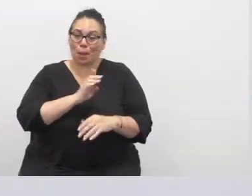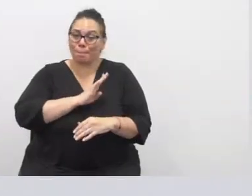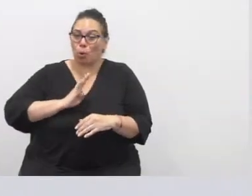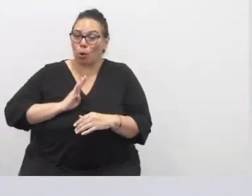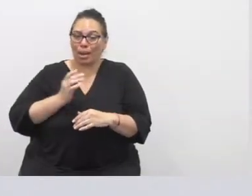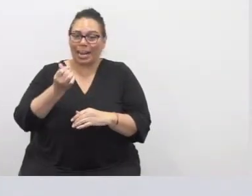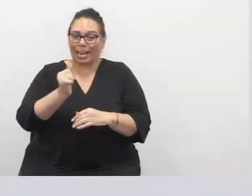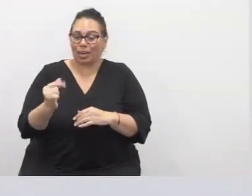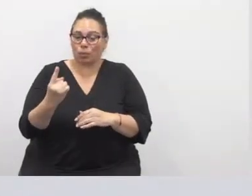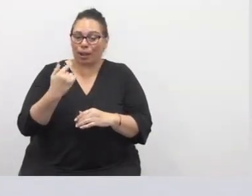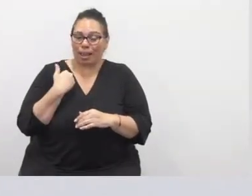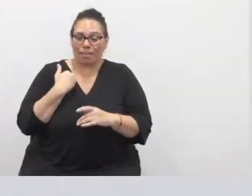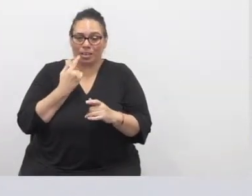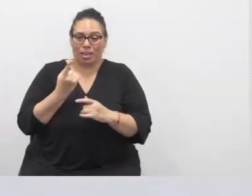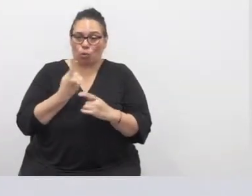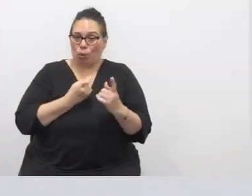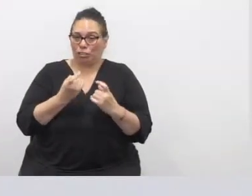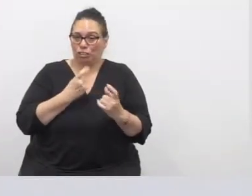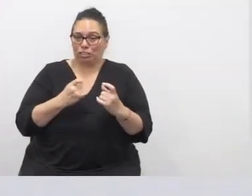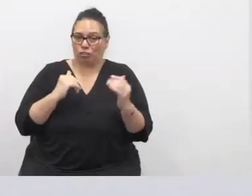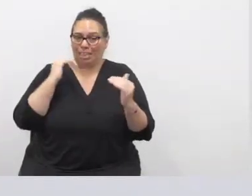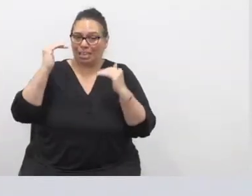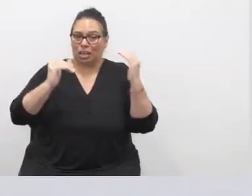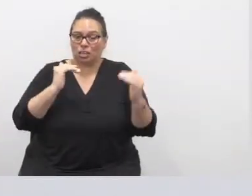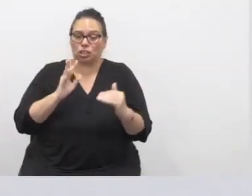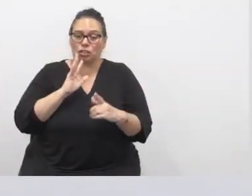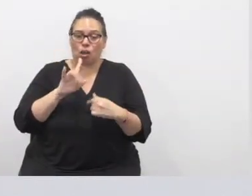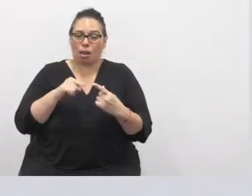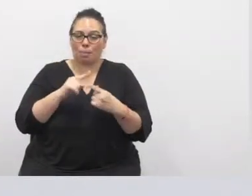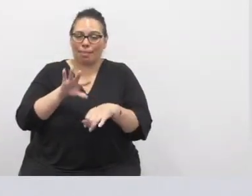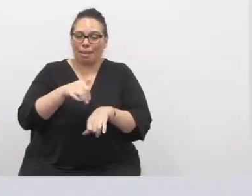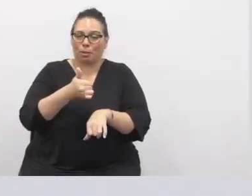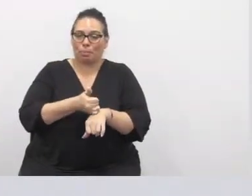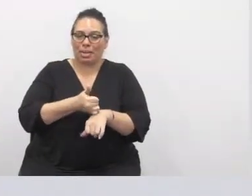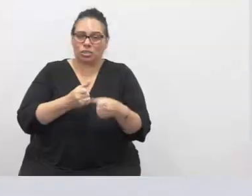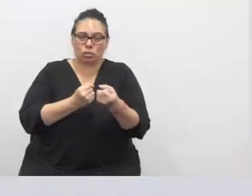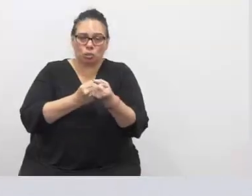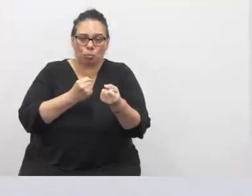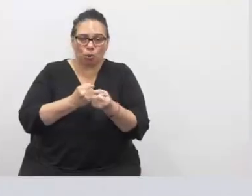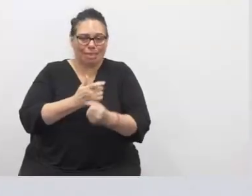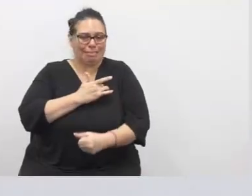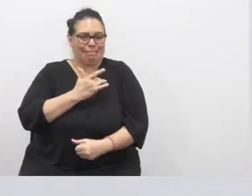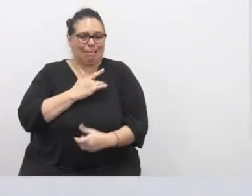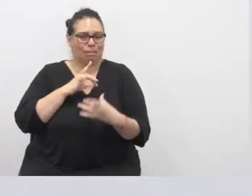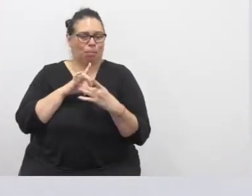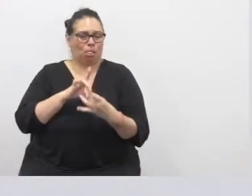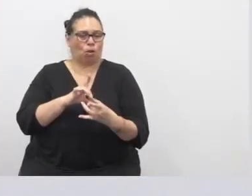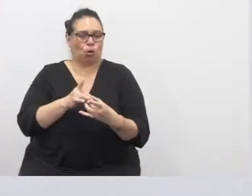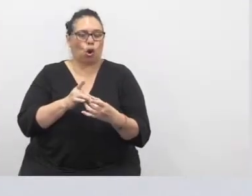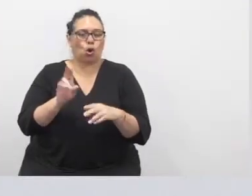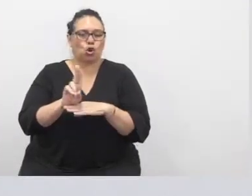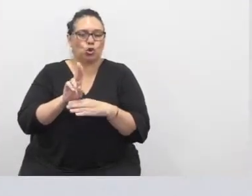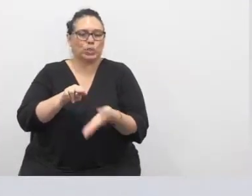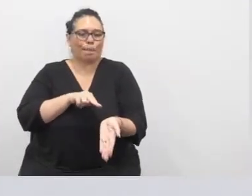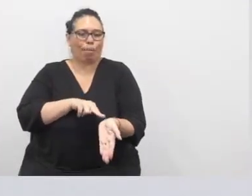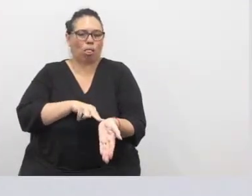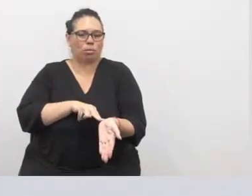have any questions for these adults and maybe talk about the implementation of supporting sense of belonging or how we might use pulse survey data at the adult level.